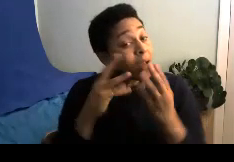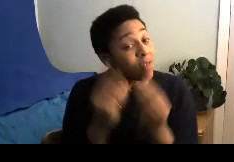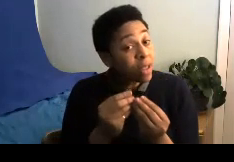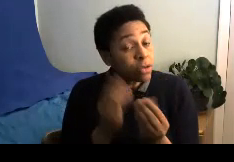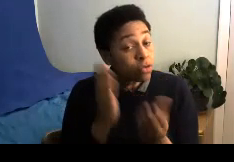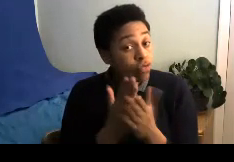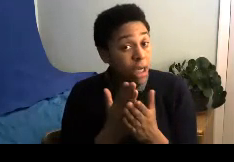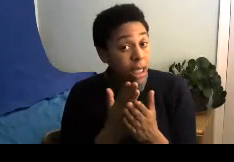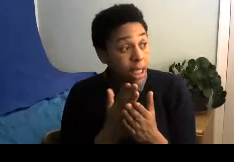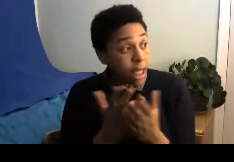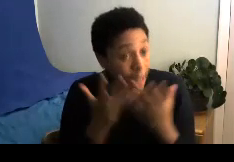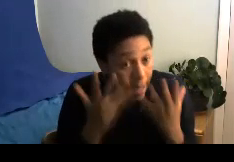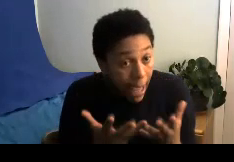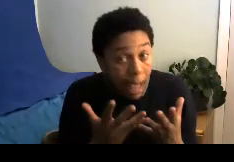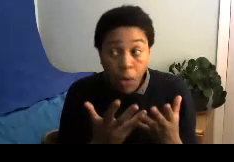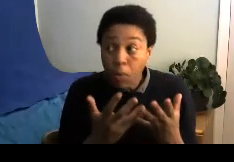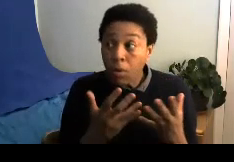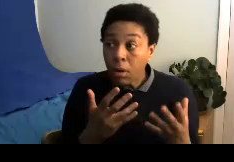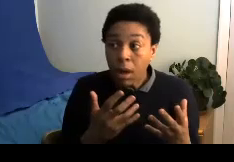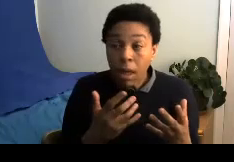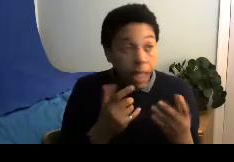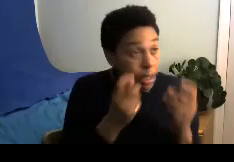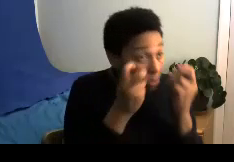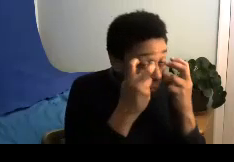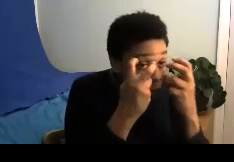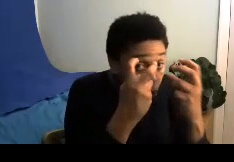much about, you know, sort of the experience and what he's